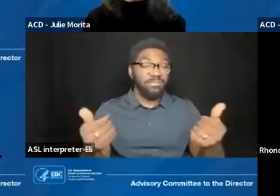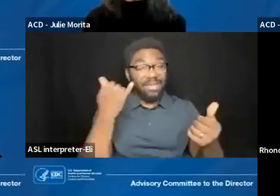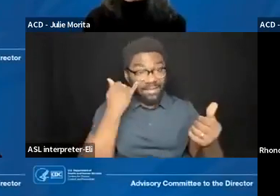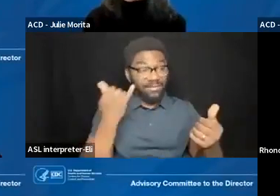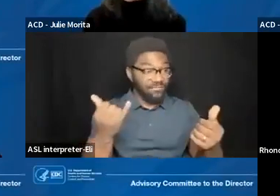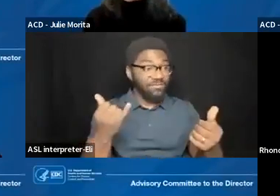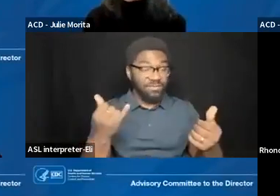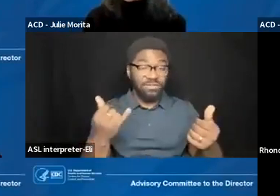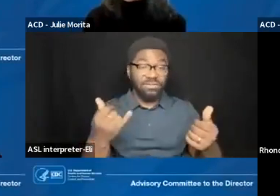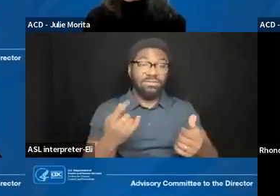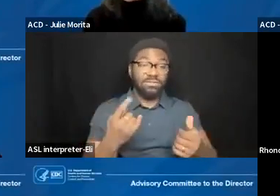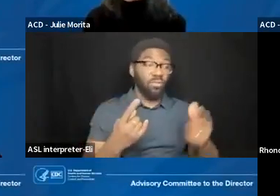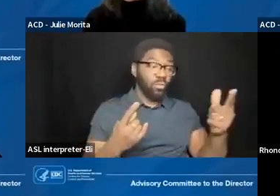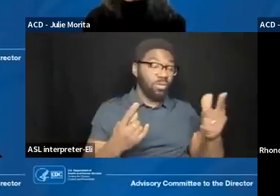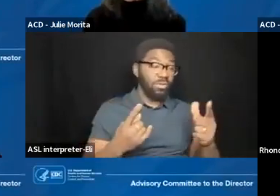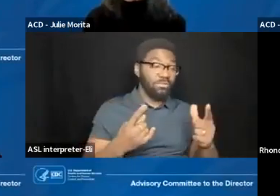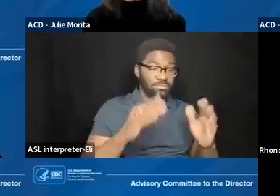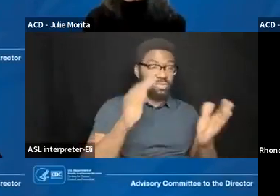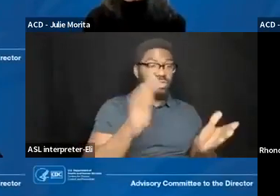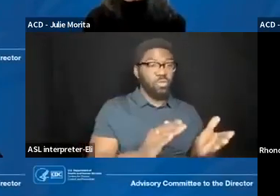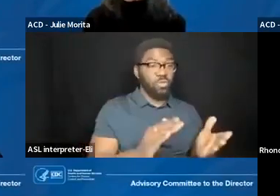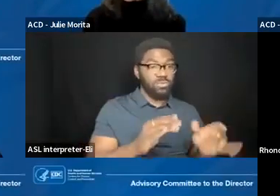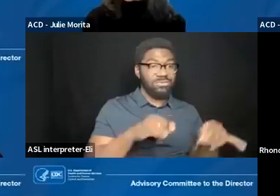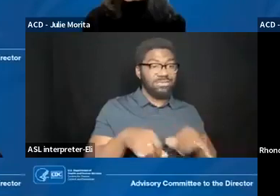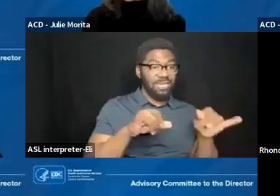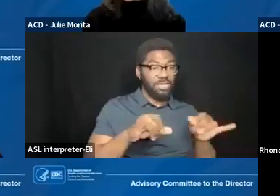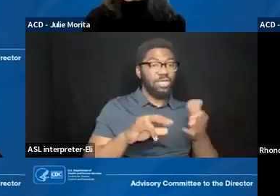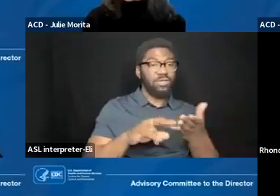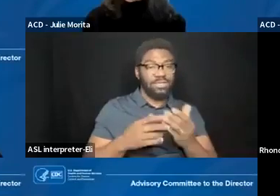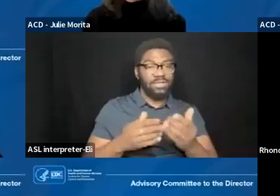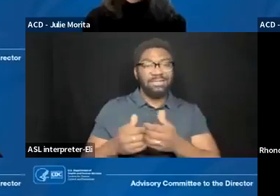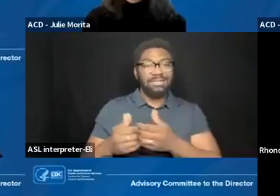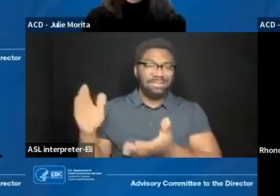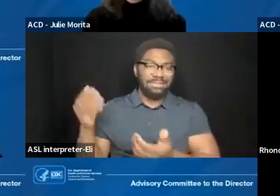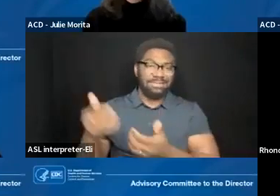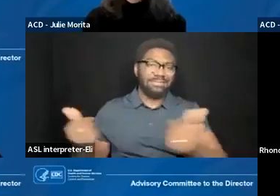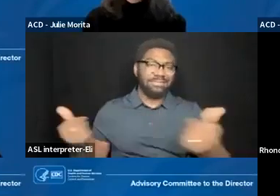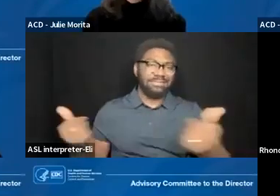And then the last one would be related, which would be